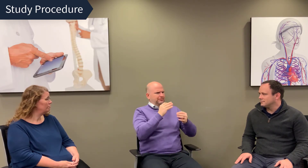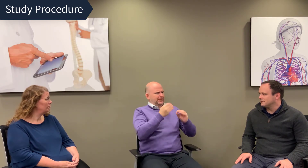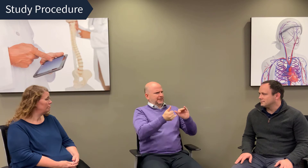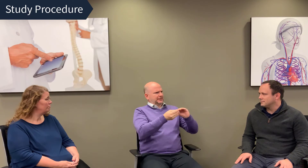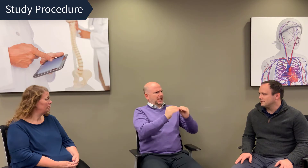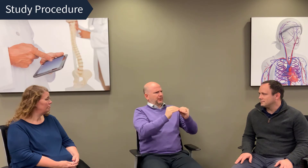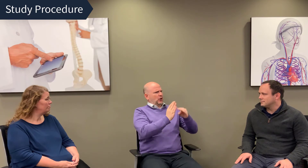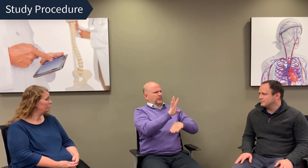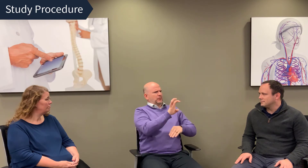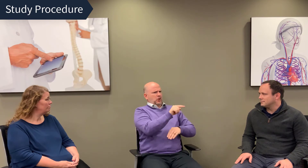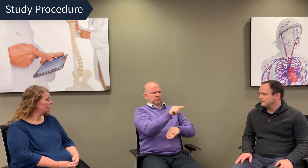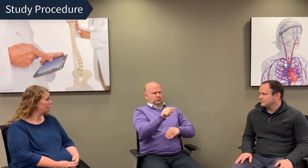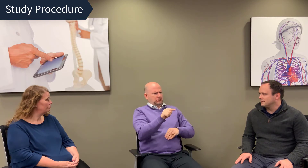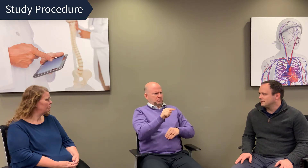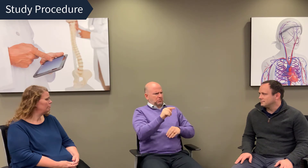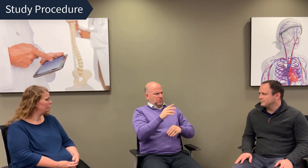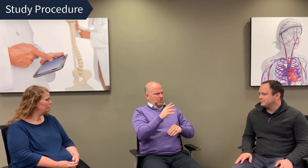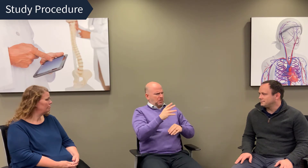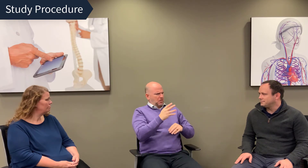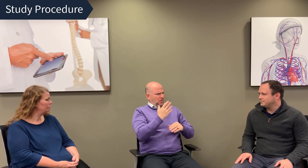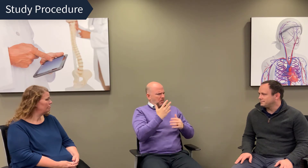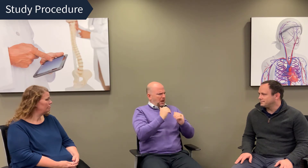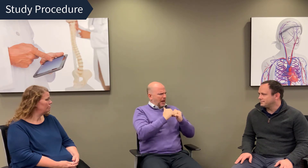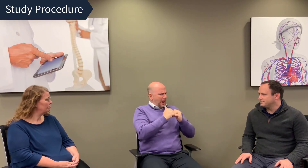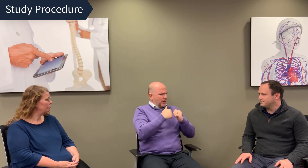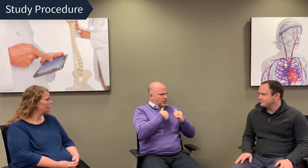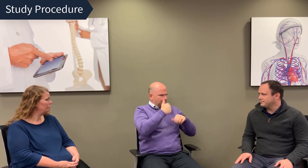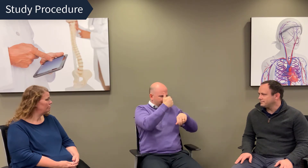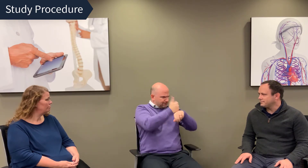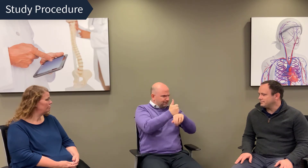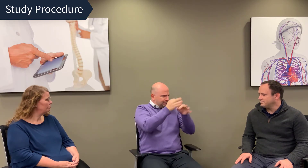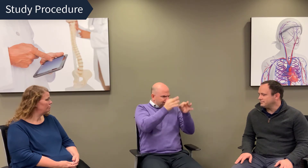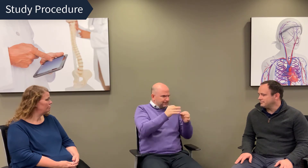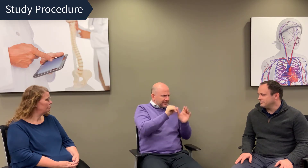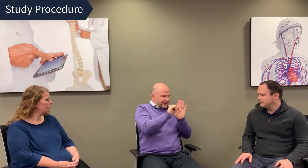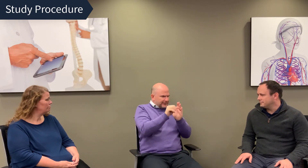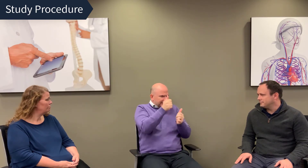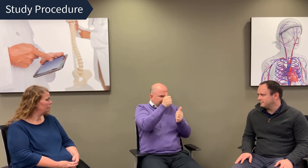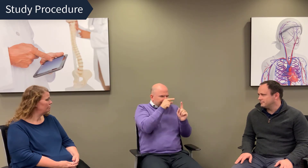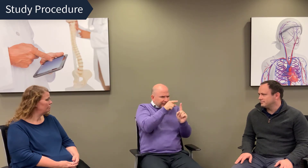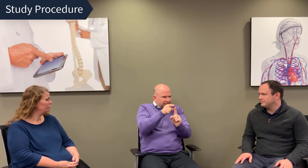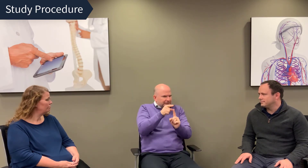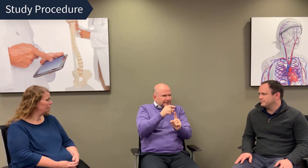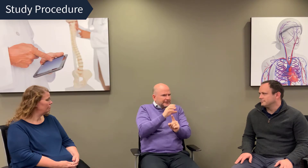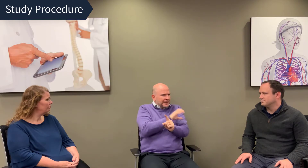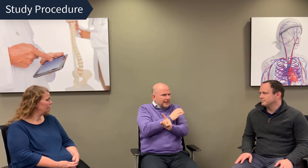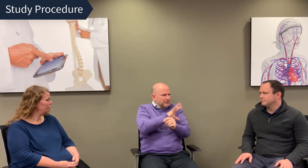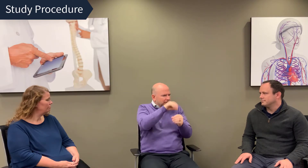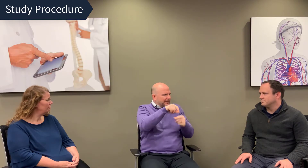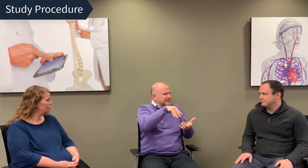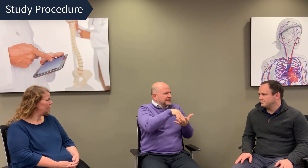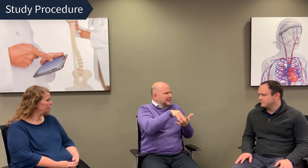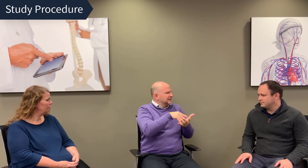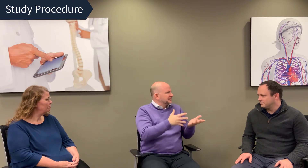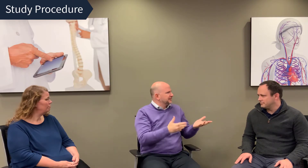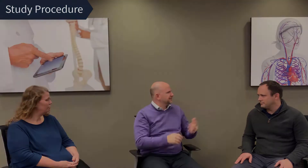number of over 400 clinics determined? And how were each of those clinics identified to be a part of this study?